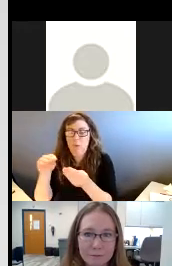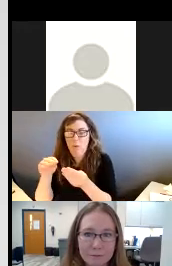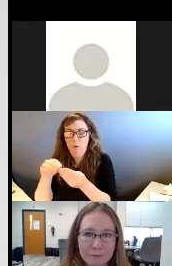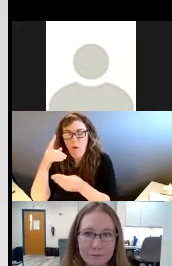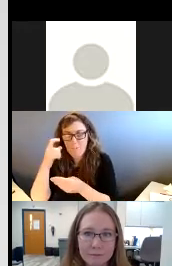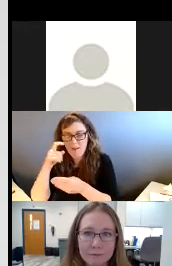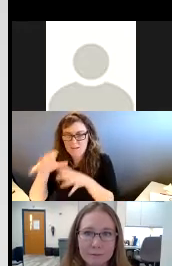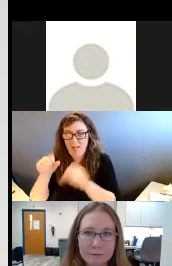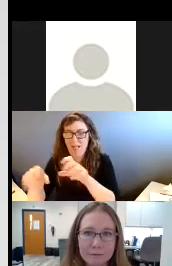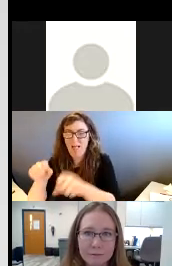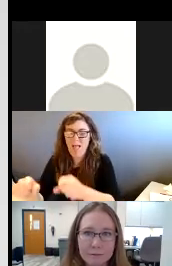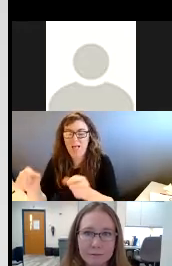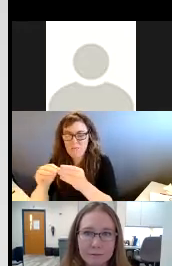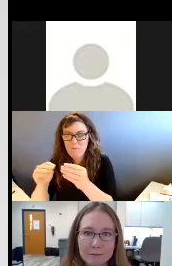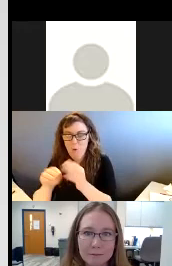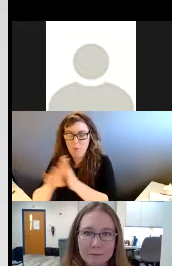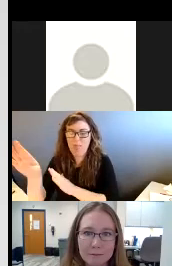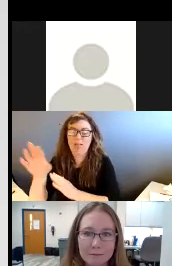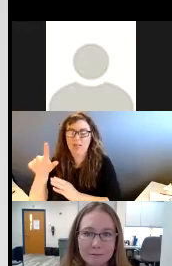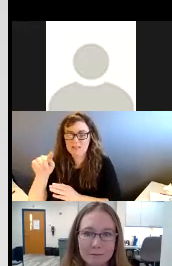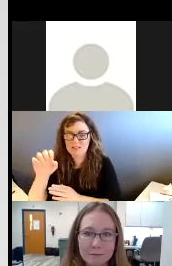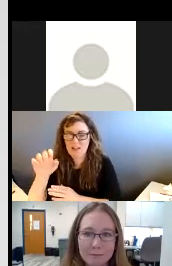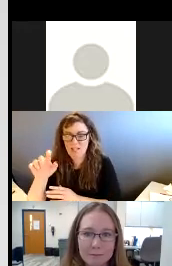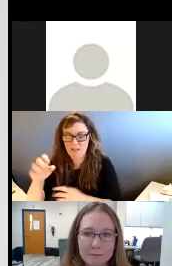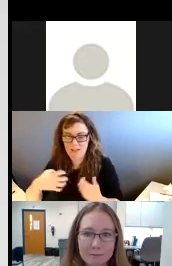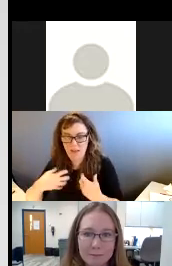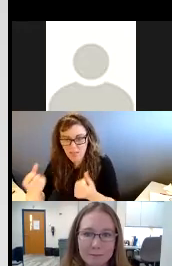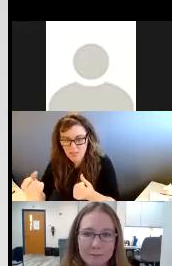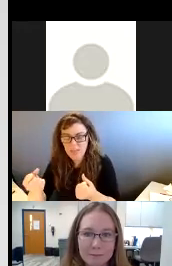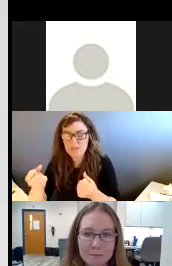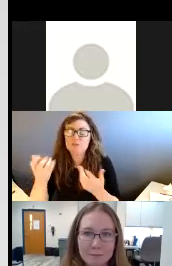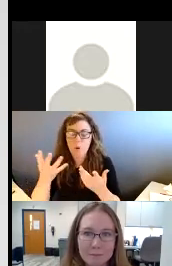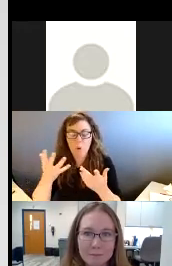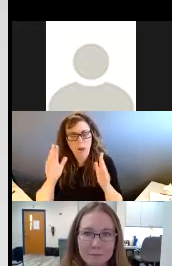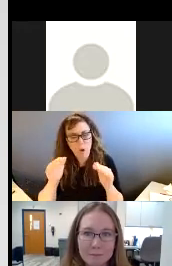I HOPE THERE IS MORE TO COME AND HOPEFULLY WE CAN